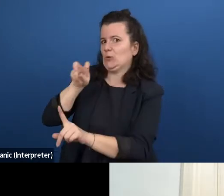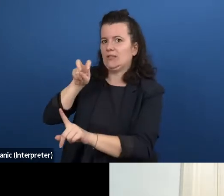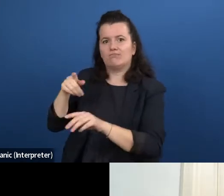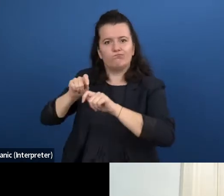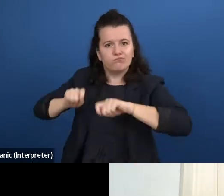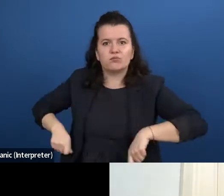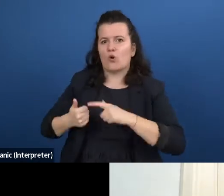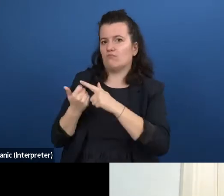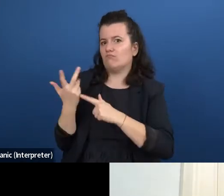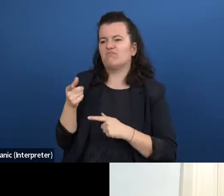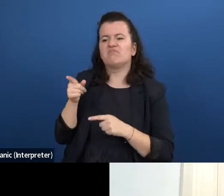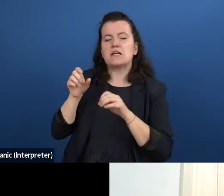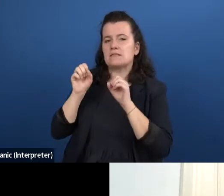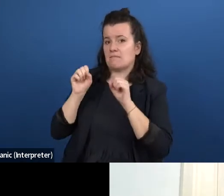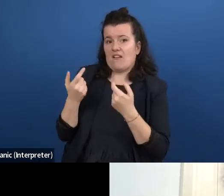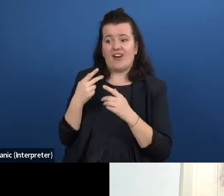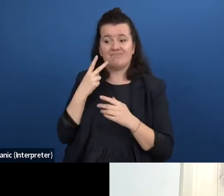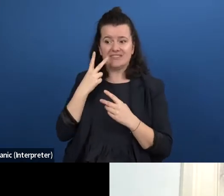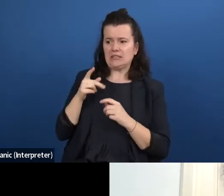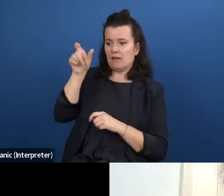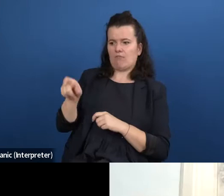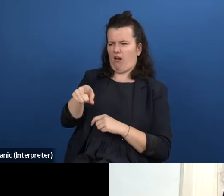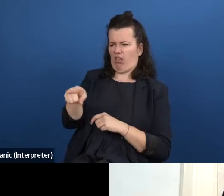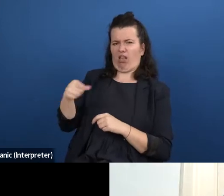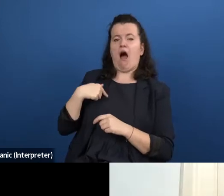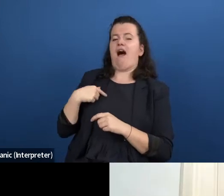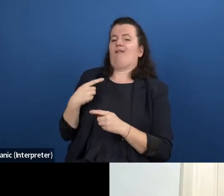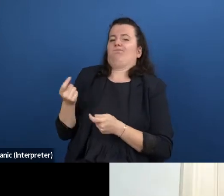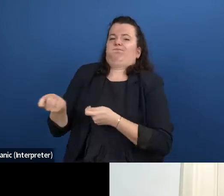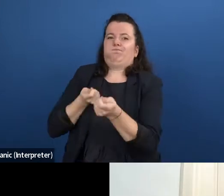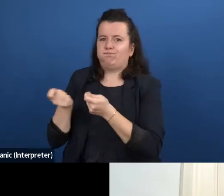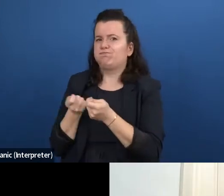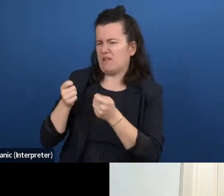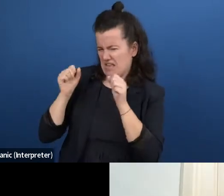easier to manipulate, they might not identify as victims,